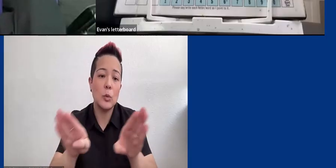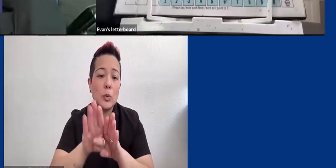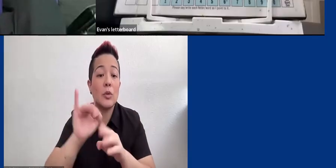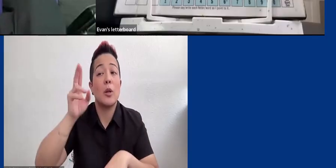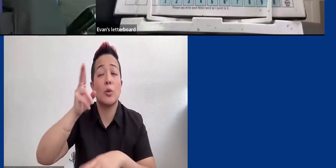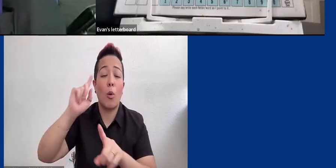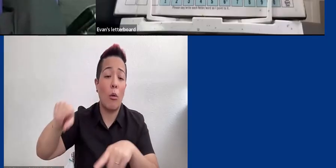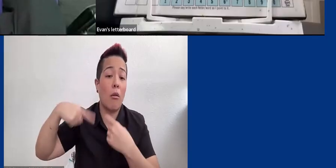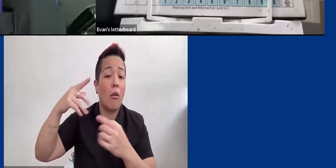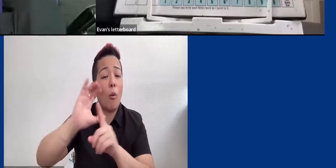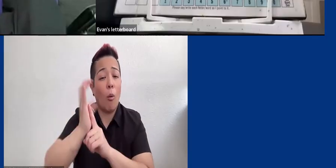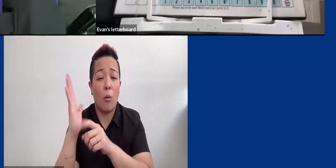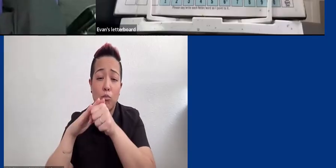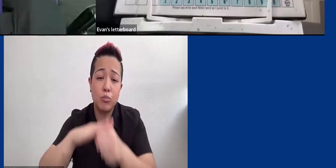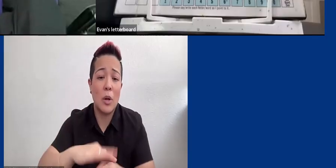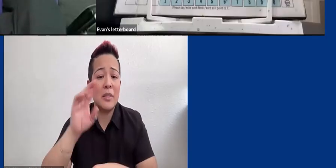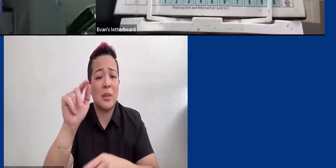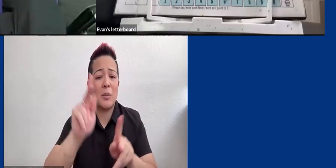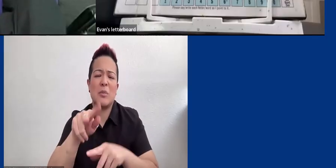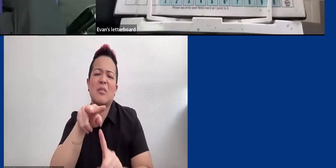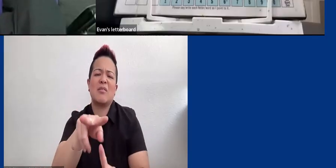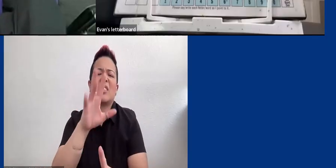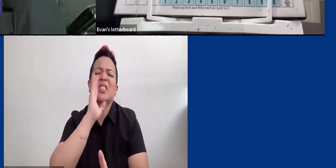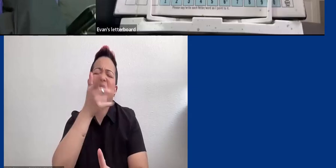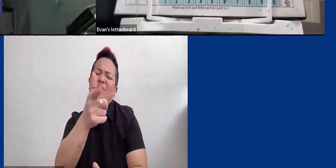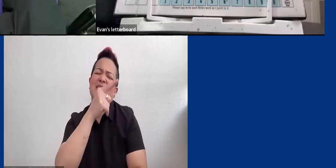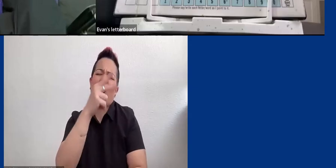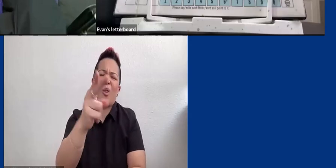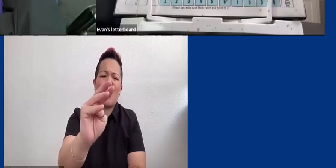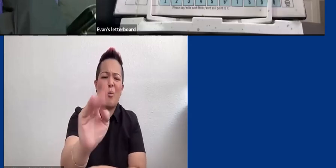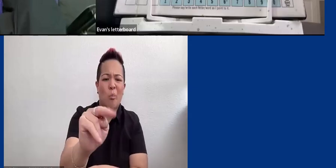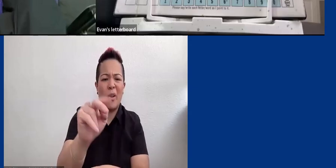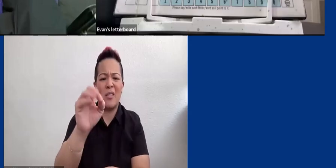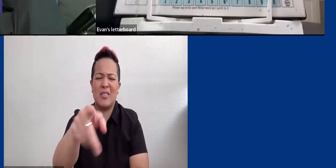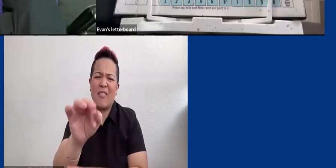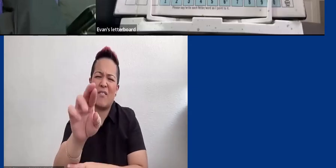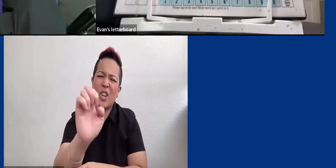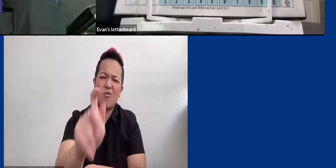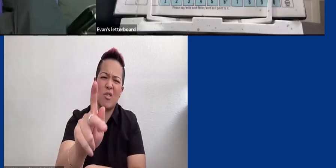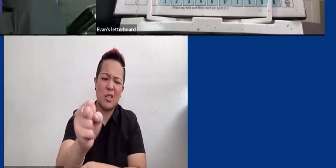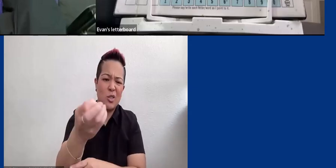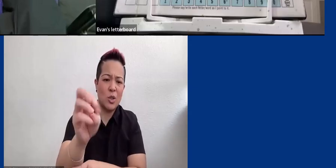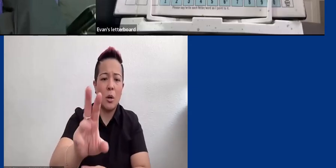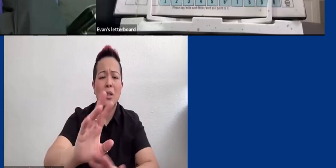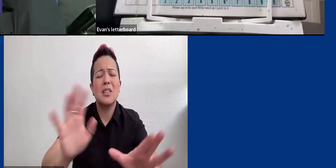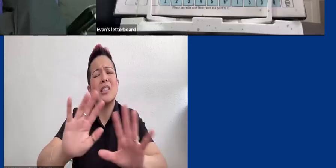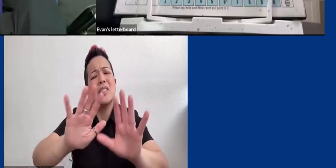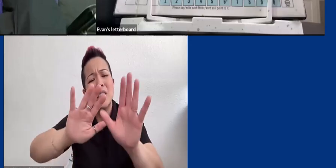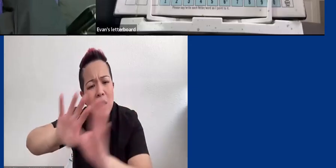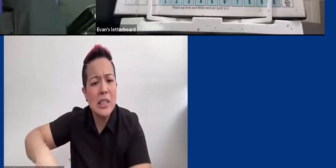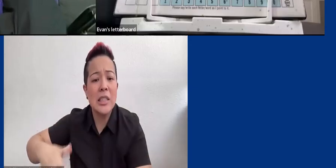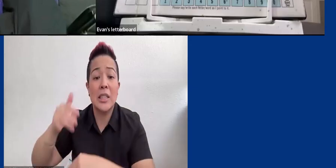the systemic infantilization of modern institutions, has long sought to erase their sexual agency,